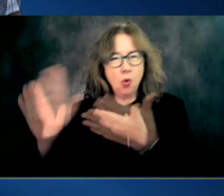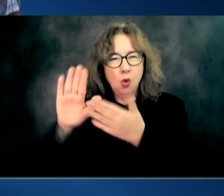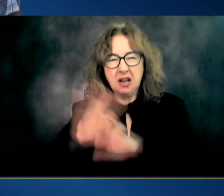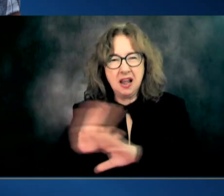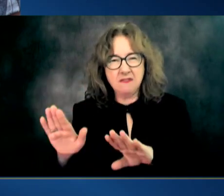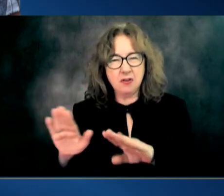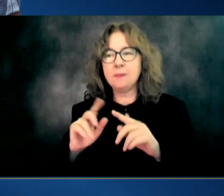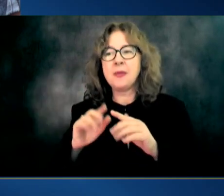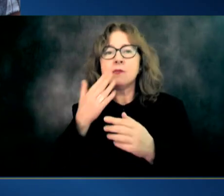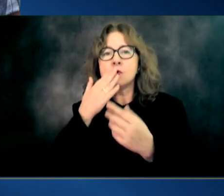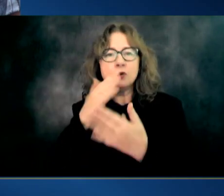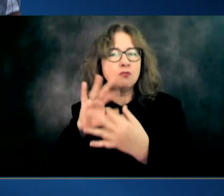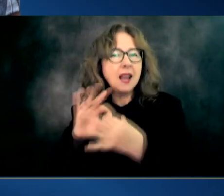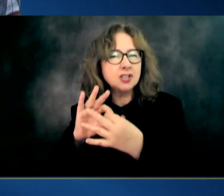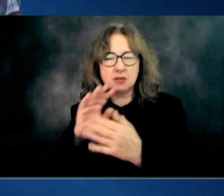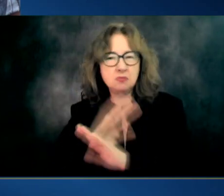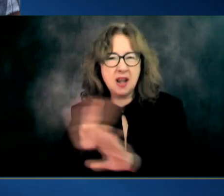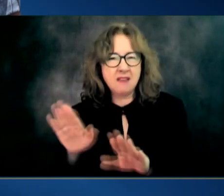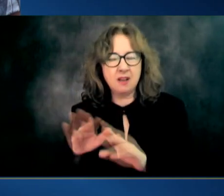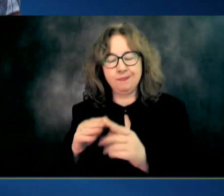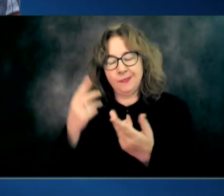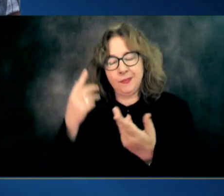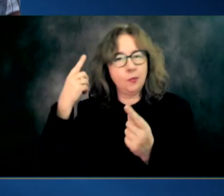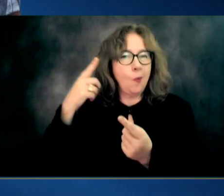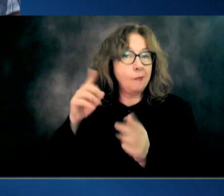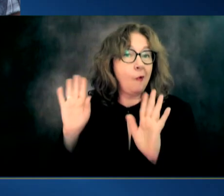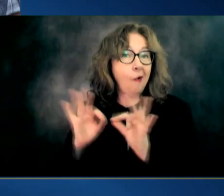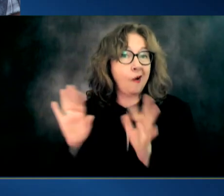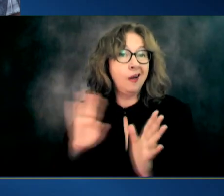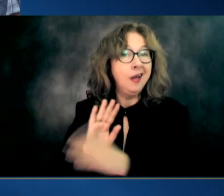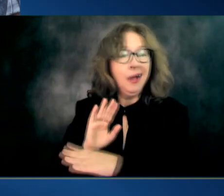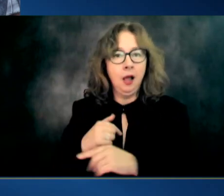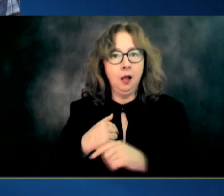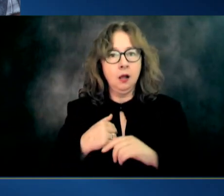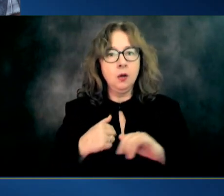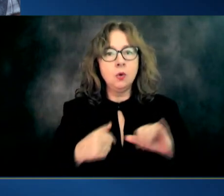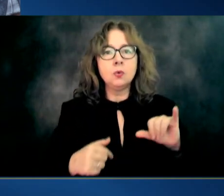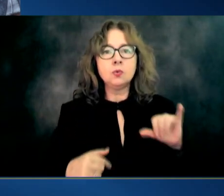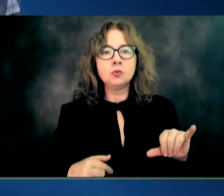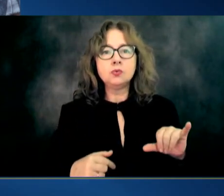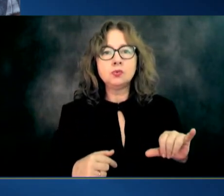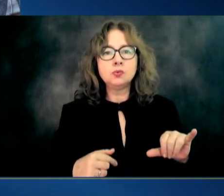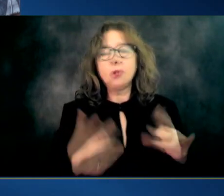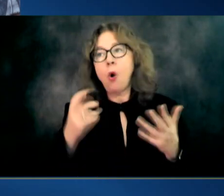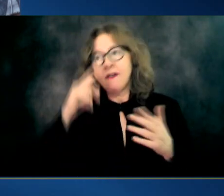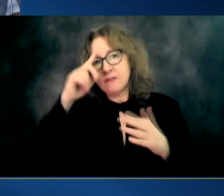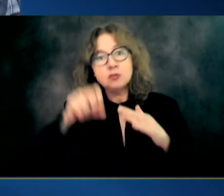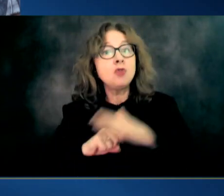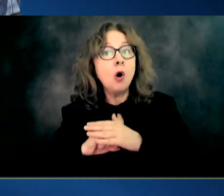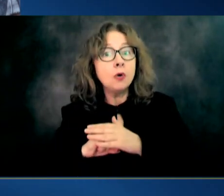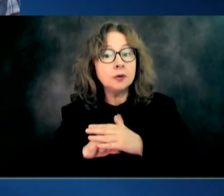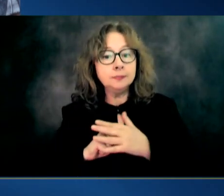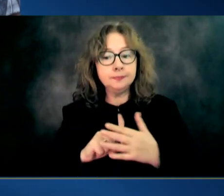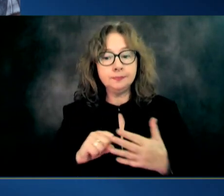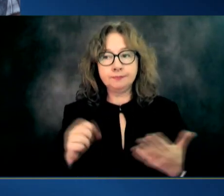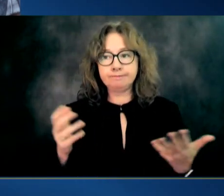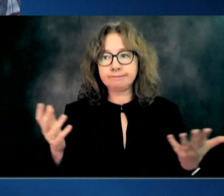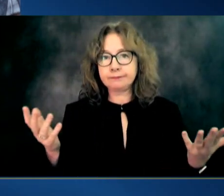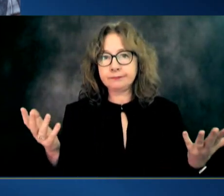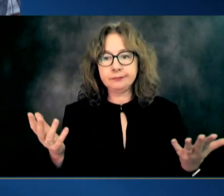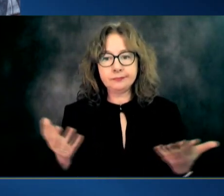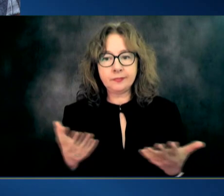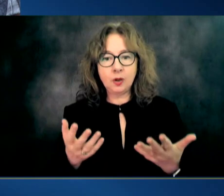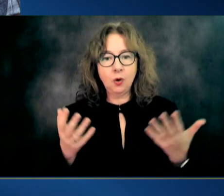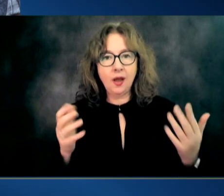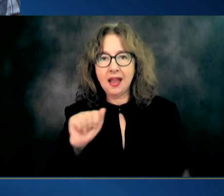so why even bother? Once you perhaps have a stroke or, you know, AVN affects your hips,